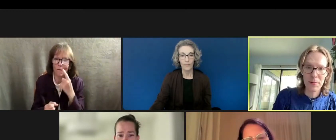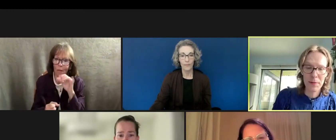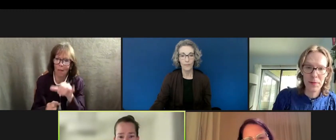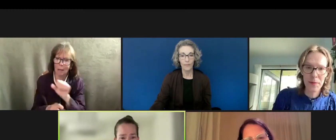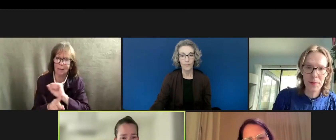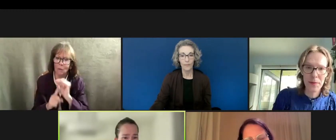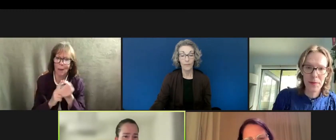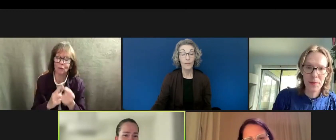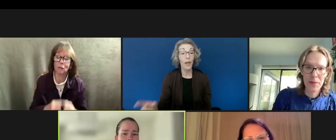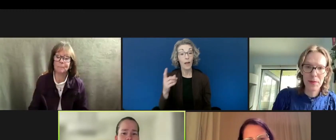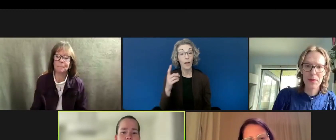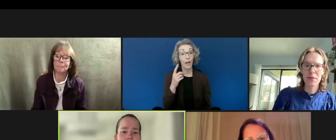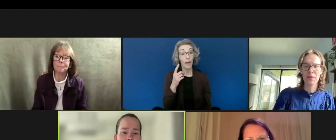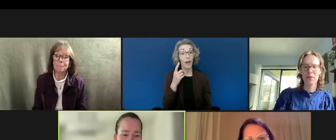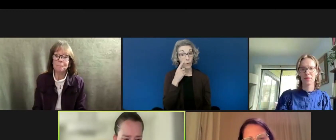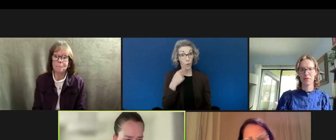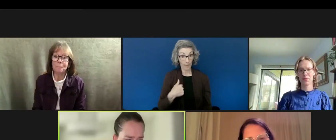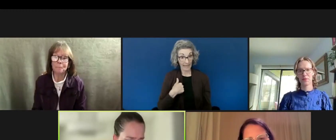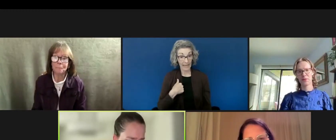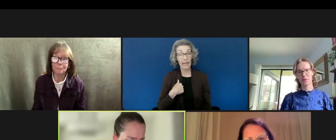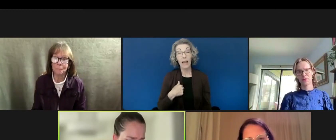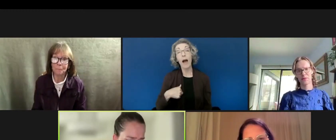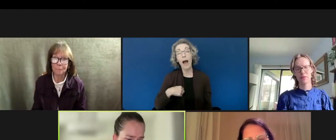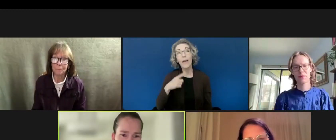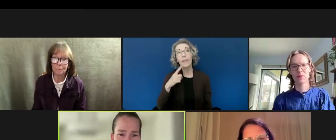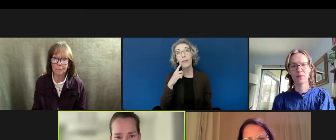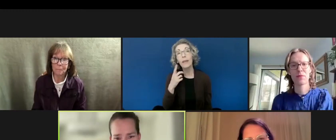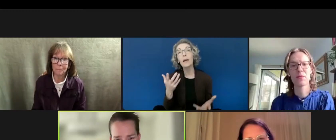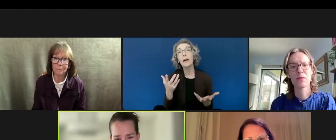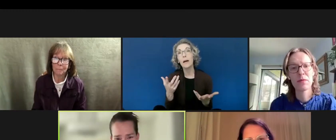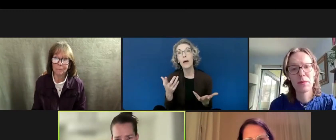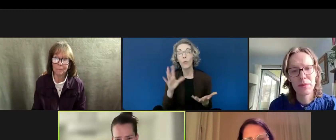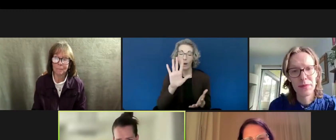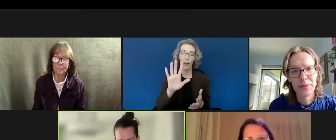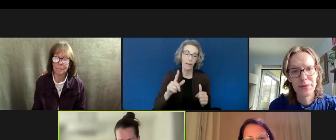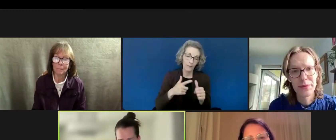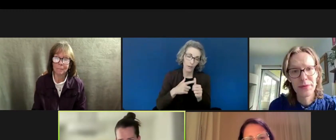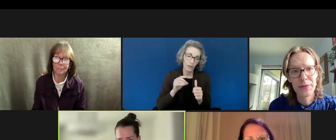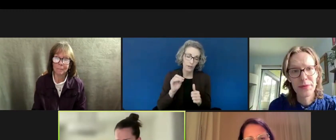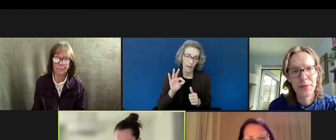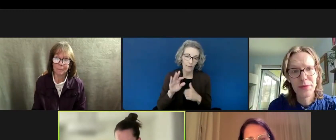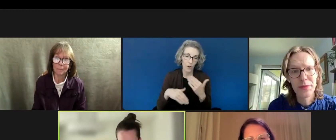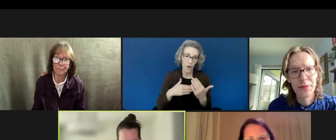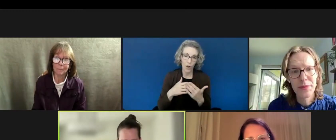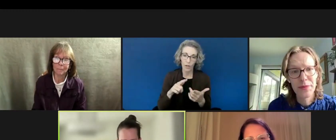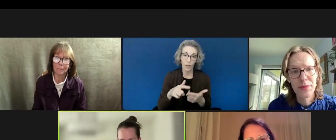For me, I think, well, first of all to just trust me when I said,